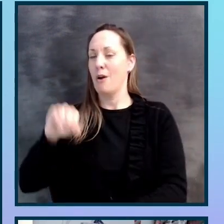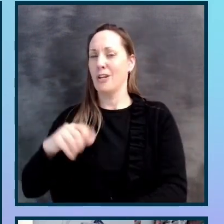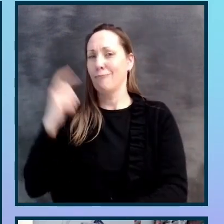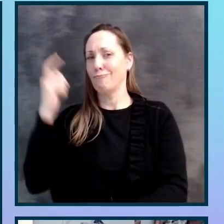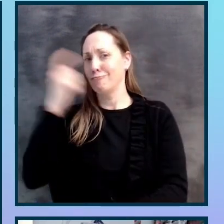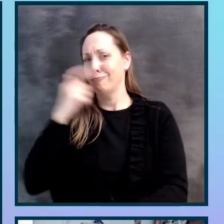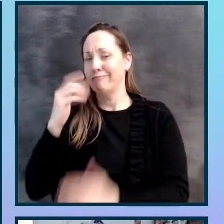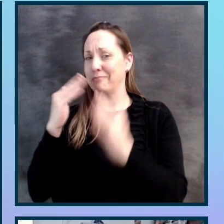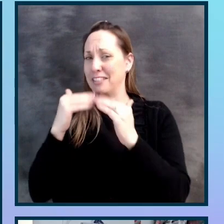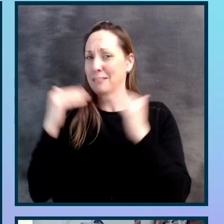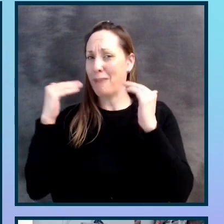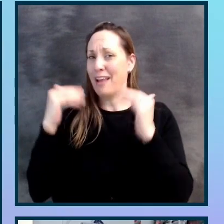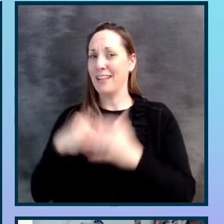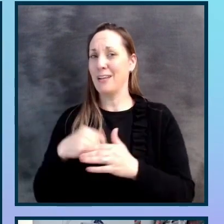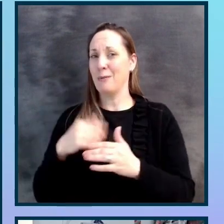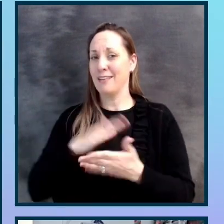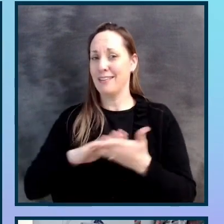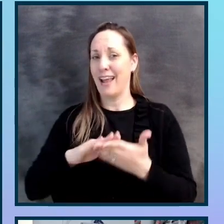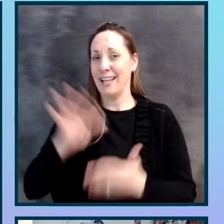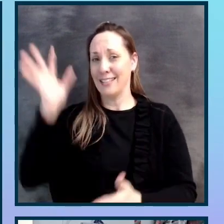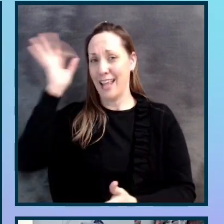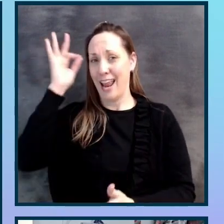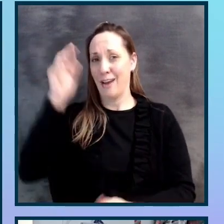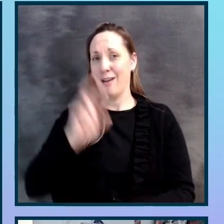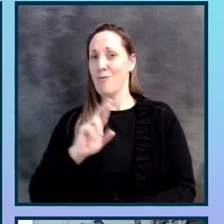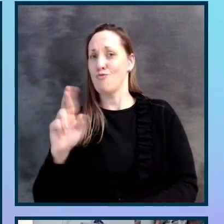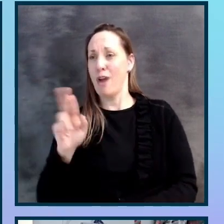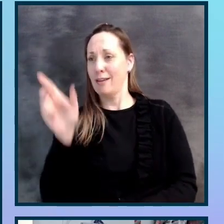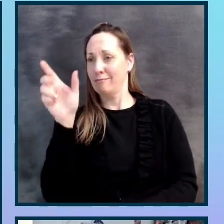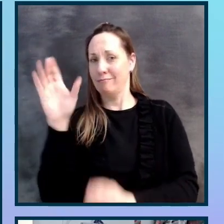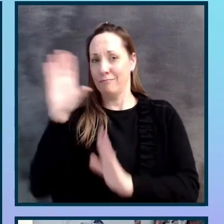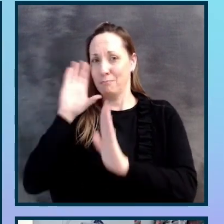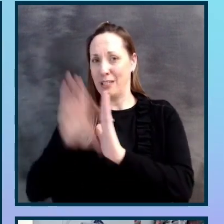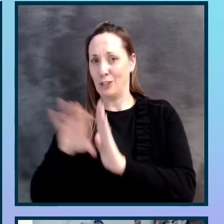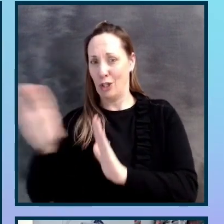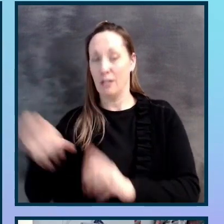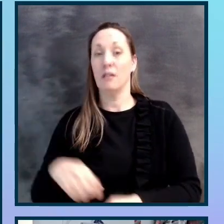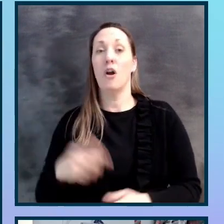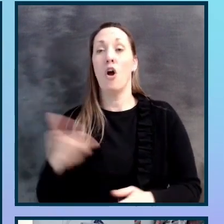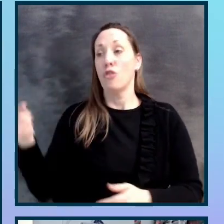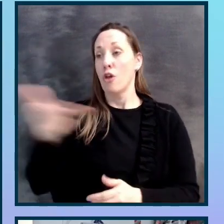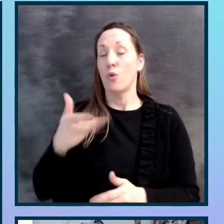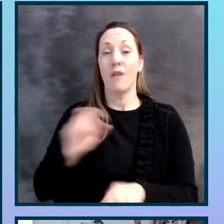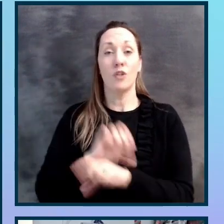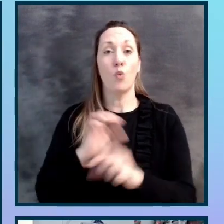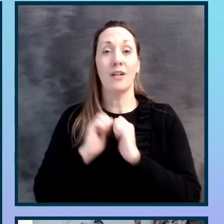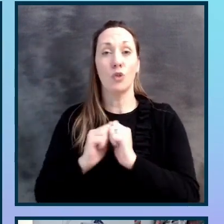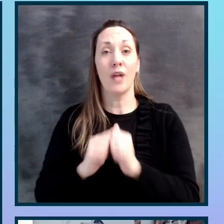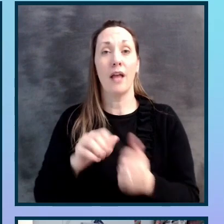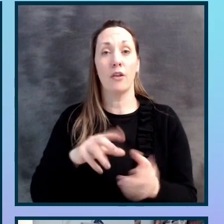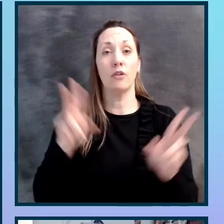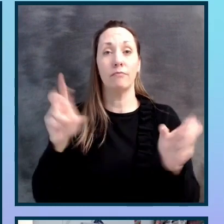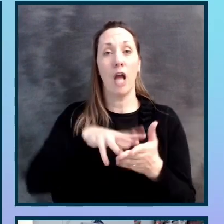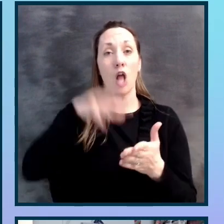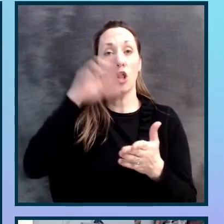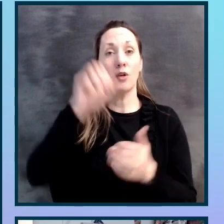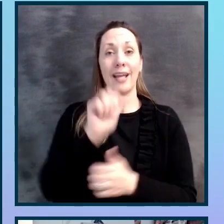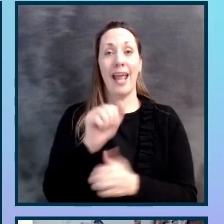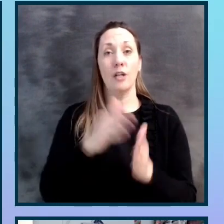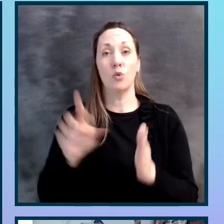with a nice head of hair, on the right. The three of us work together at Learning A-Z in our Ann Arbor, Michigan office.